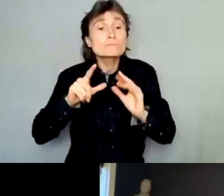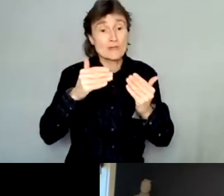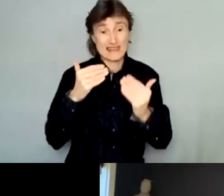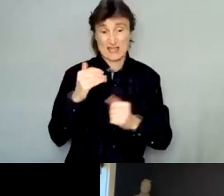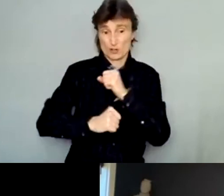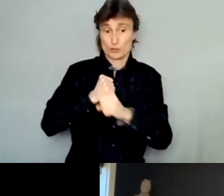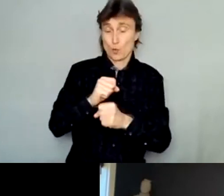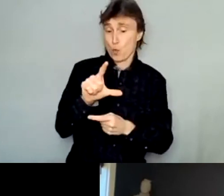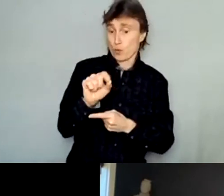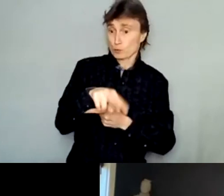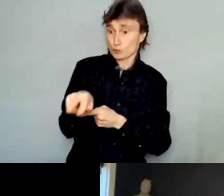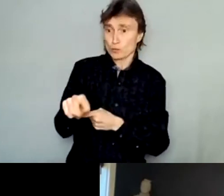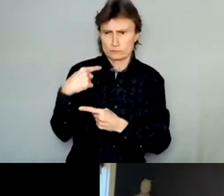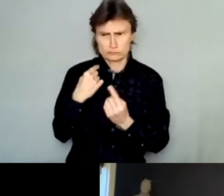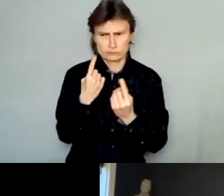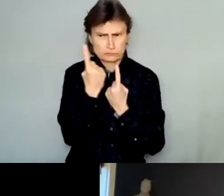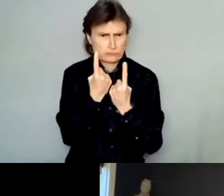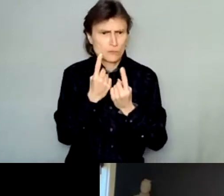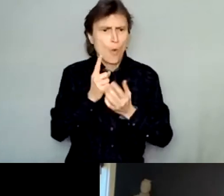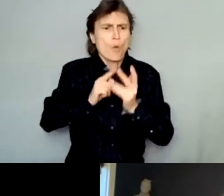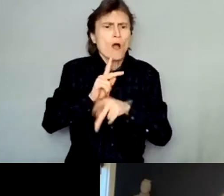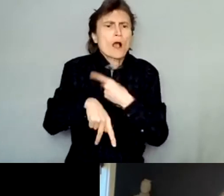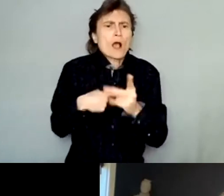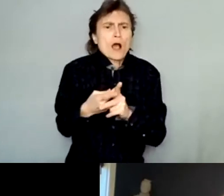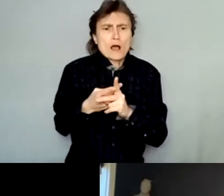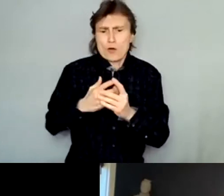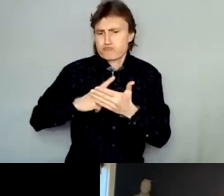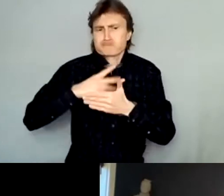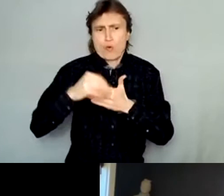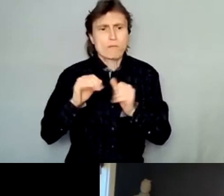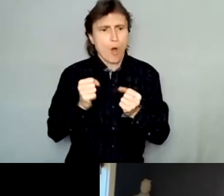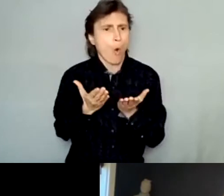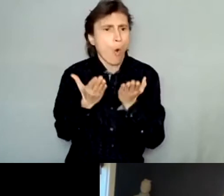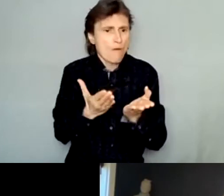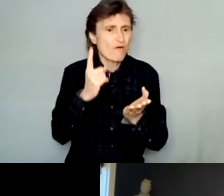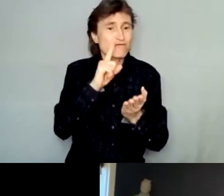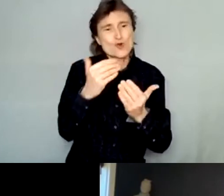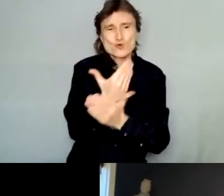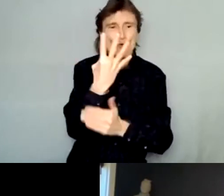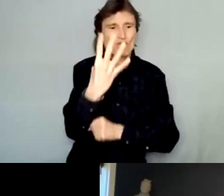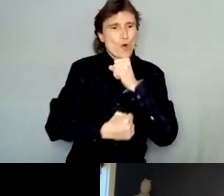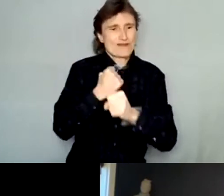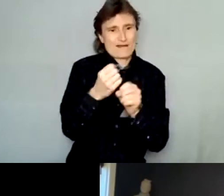we were gearing up for the next four-year plan with this new Mayor and council at the